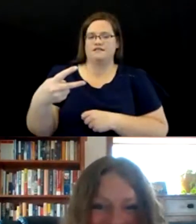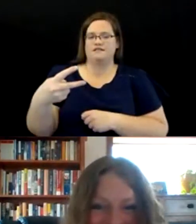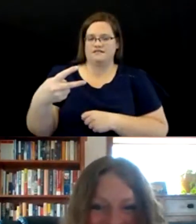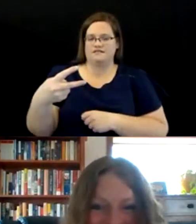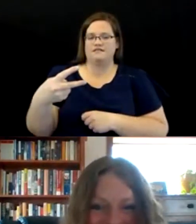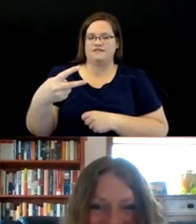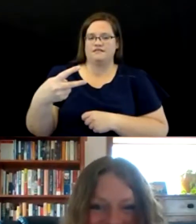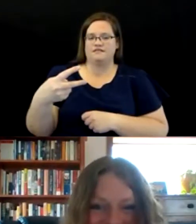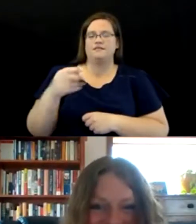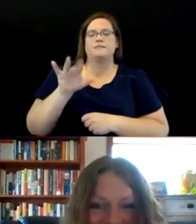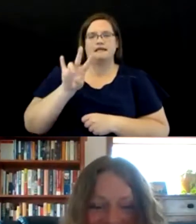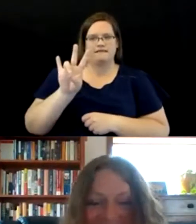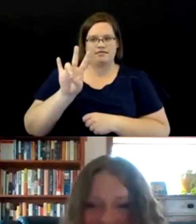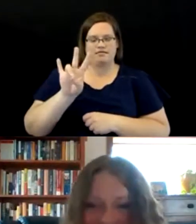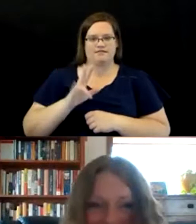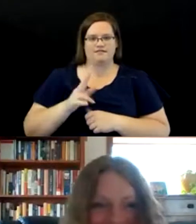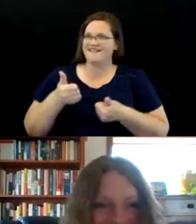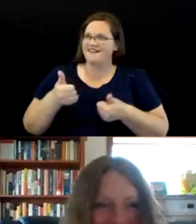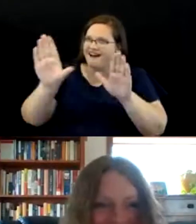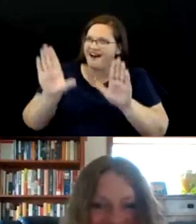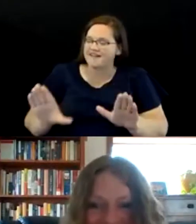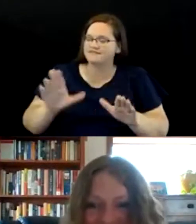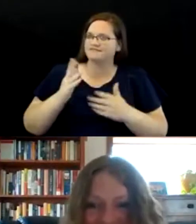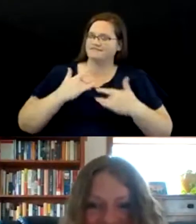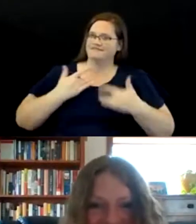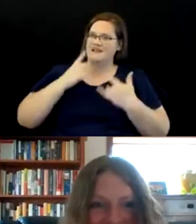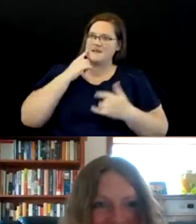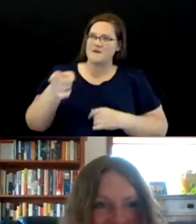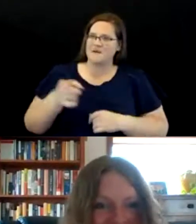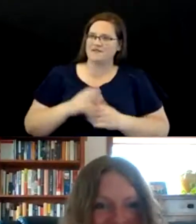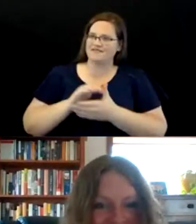Monica: That's awesome. I'm so excited for you. Congratulations.